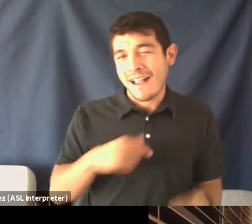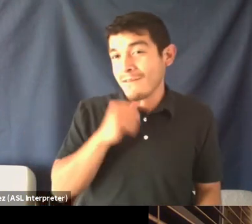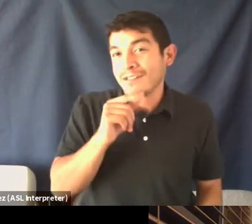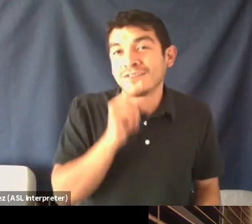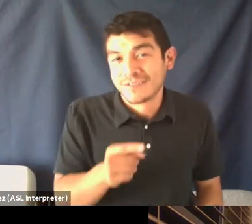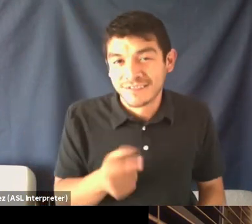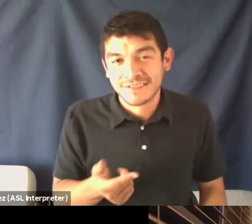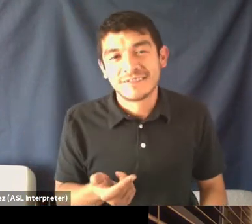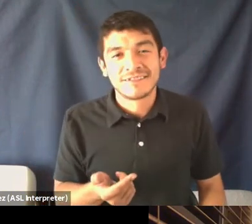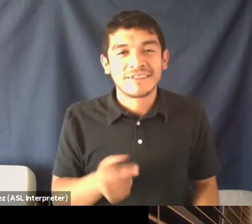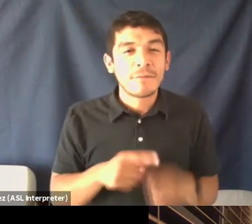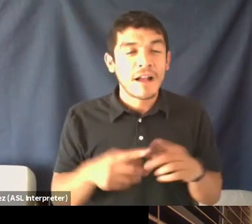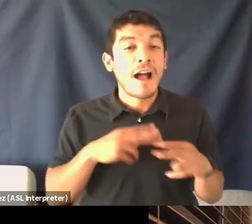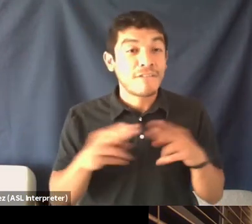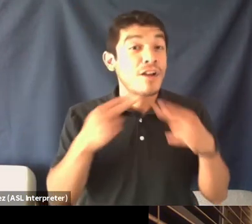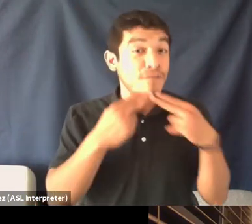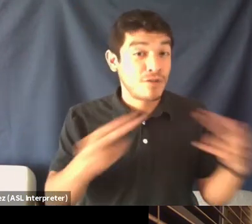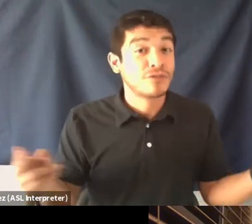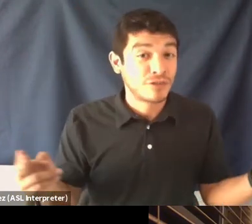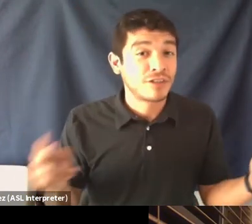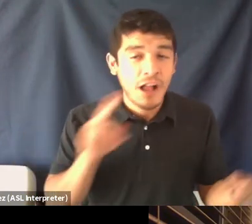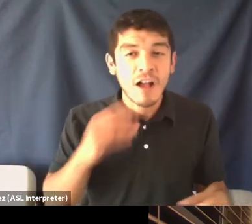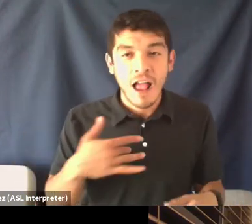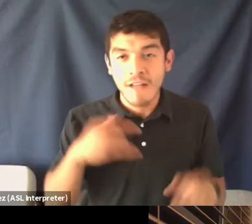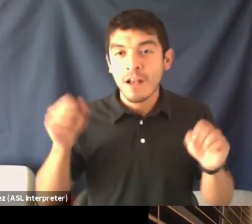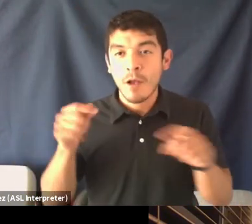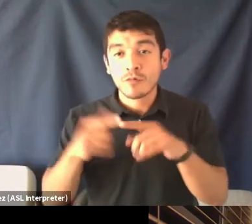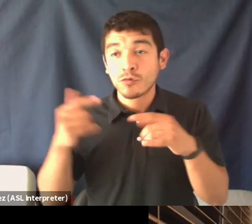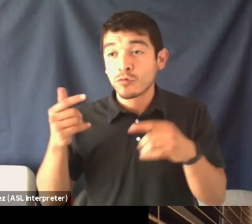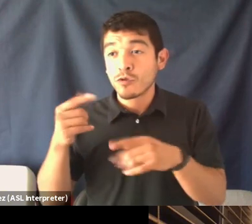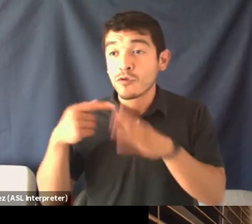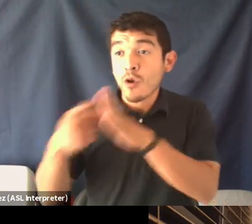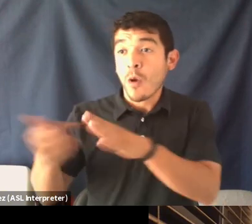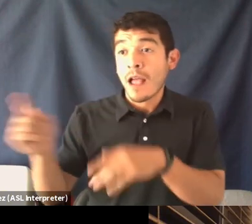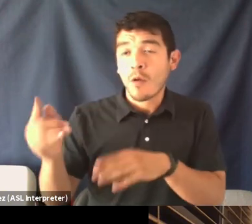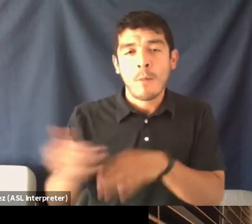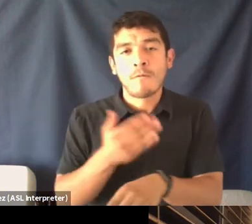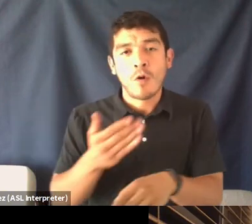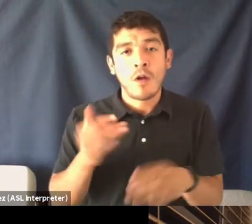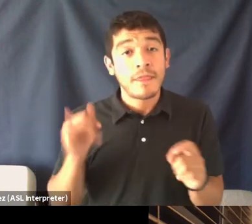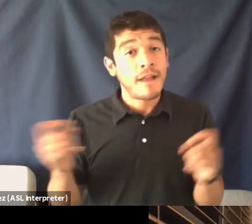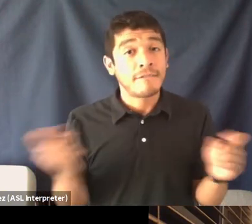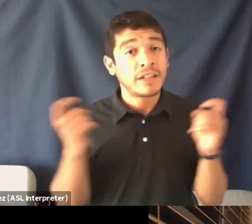But I'm very fortunate for having been able to play anywhere before really the festival. - That's right. If like make it happen. - That's a good thing.